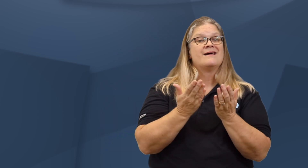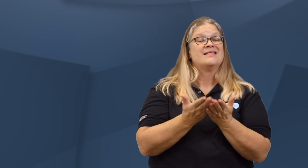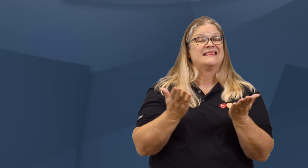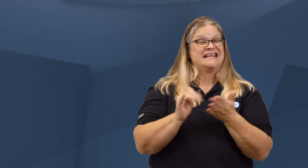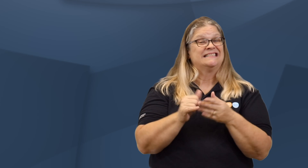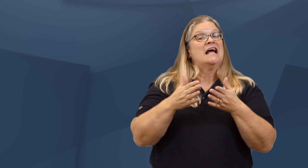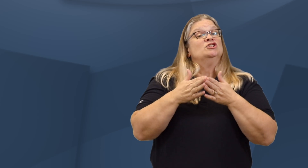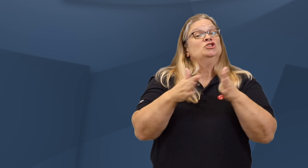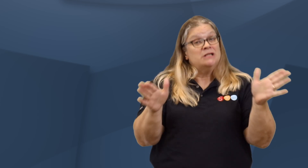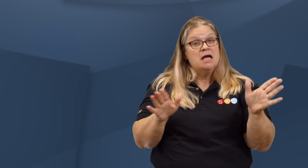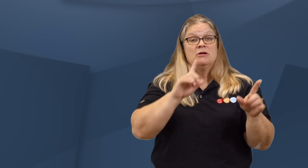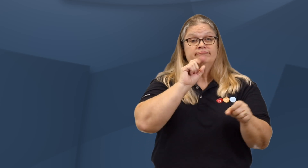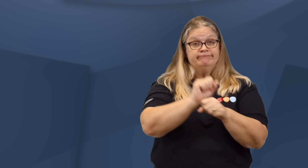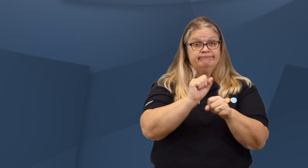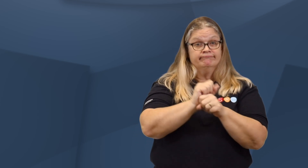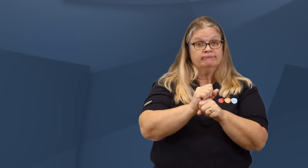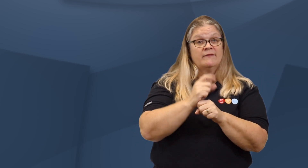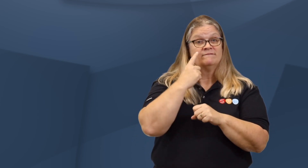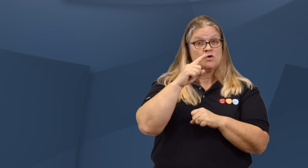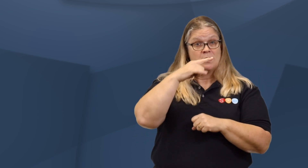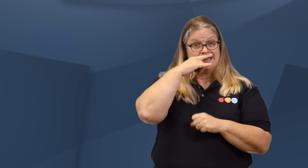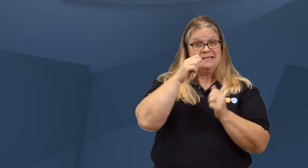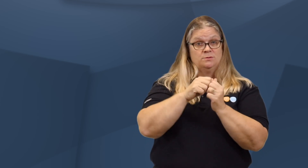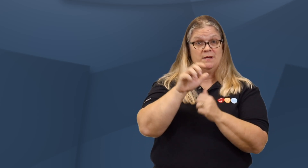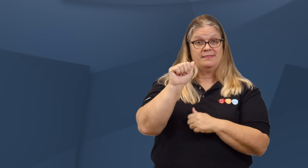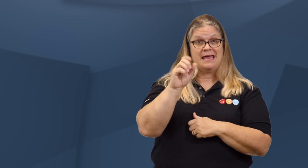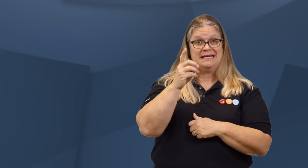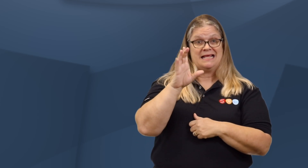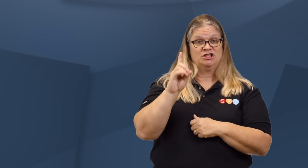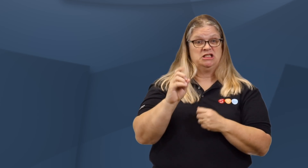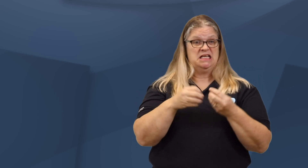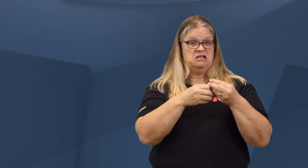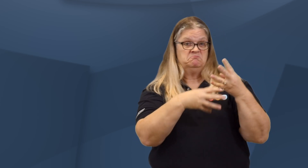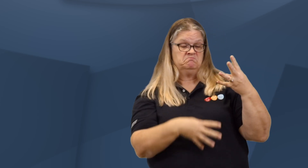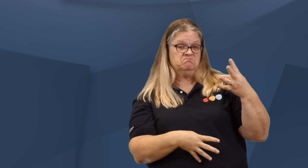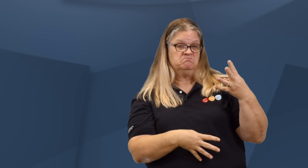Things that generally do work for kids with ADHD are as follows: